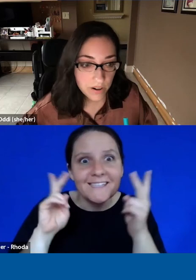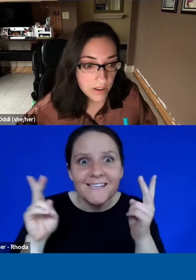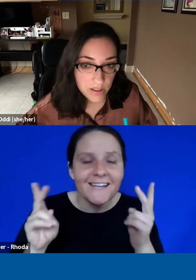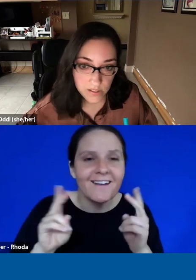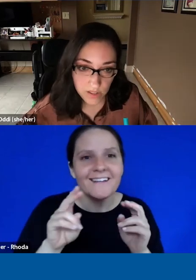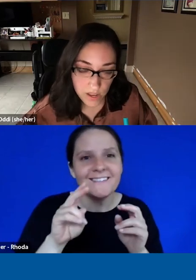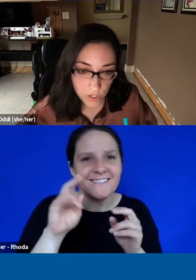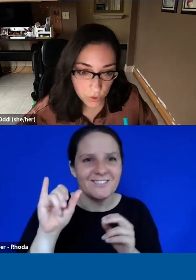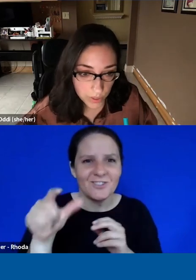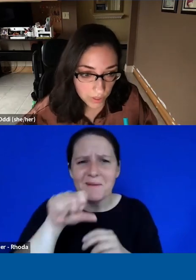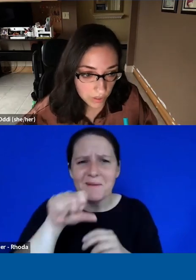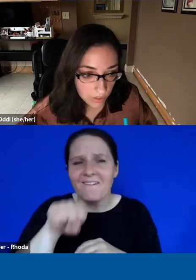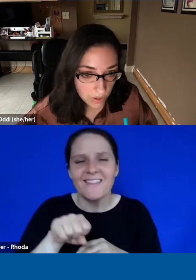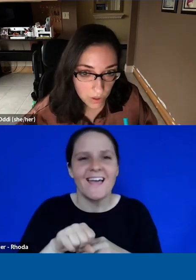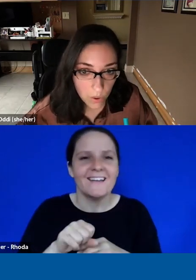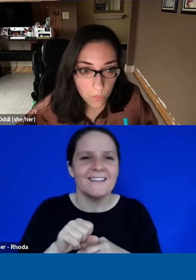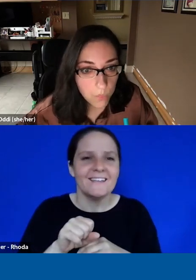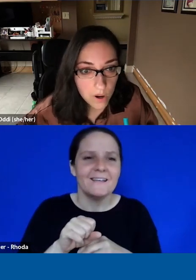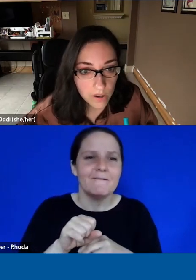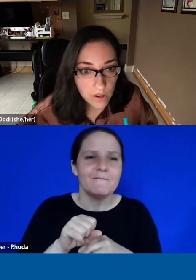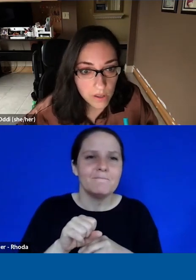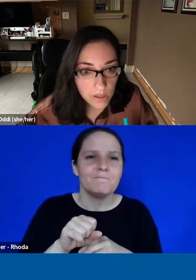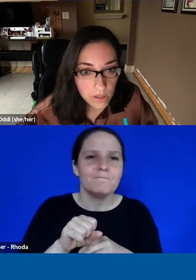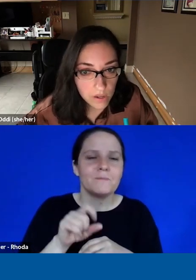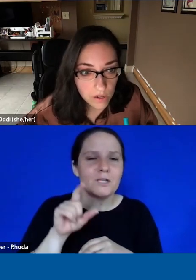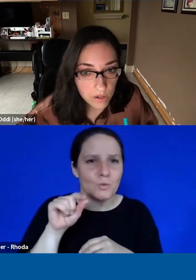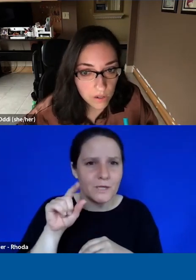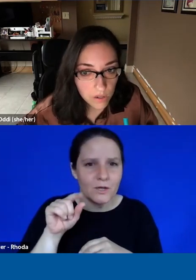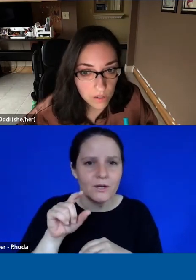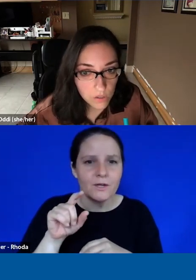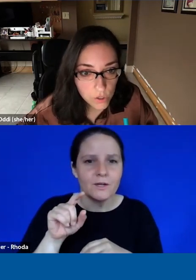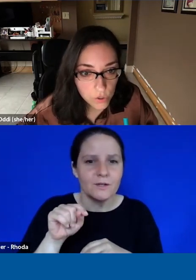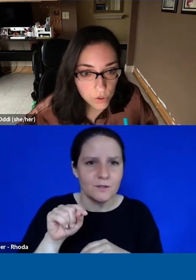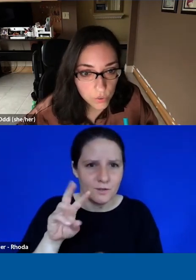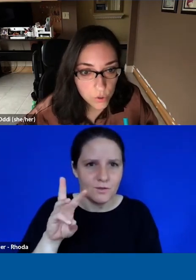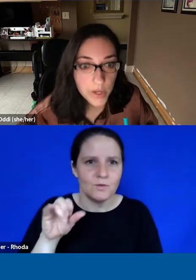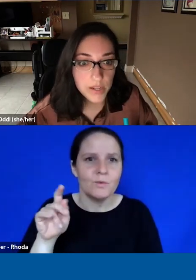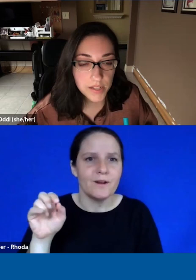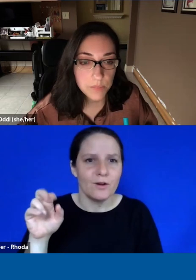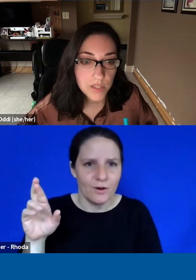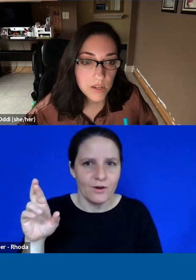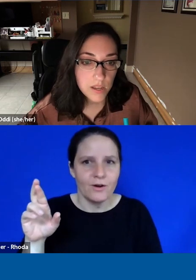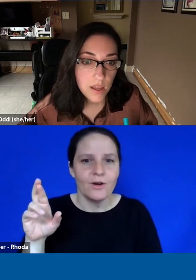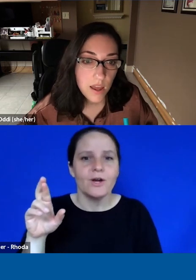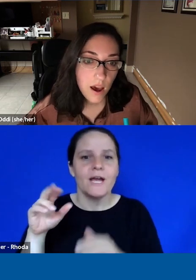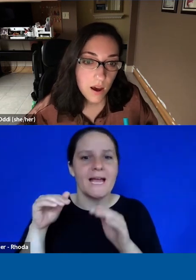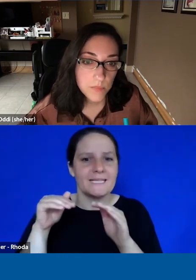There is a Twitter one here, Twitter Accessibility.